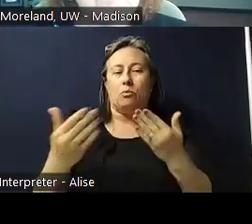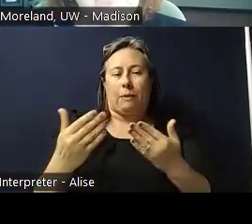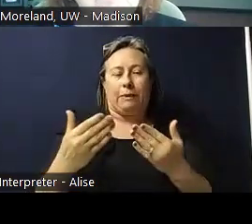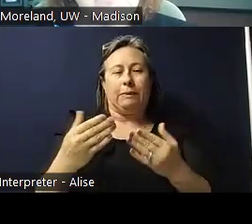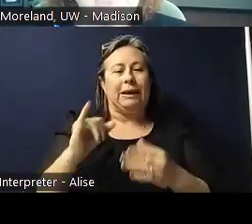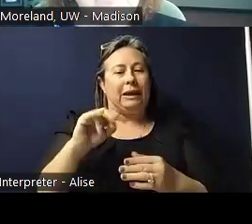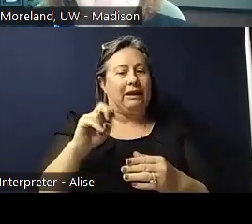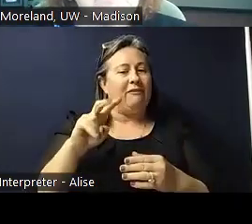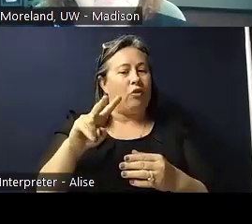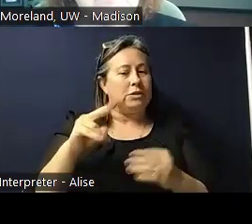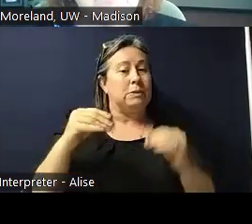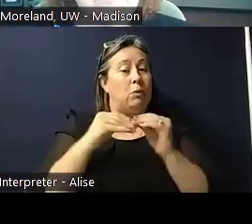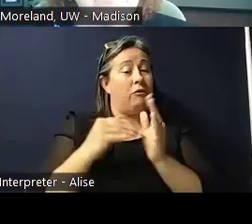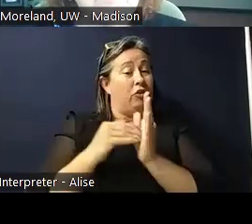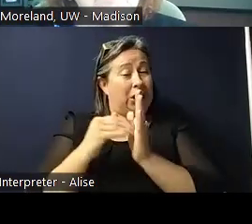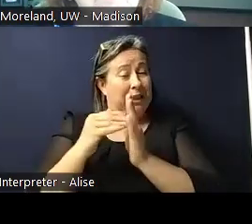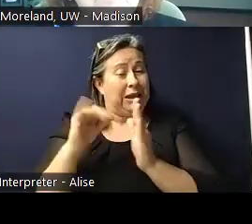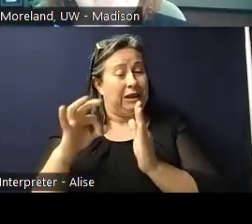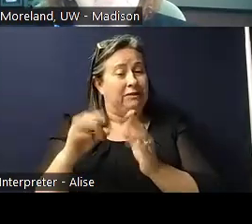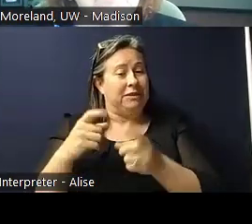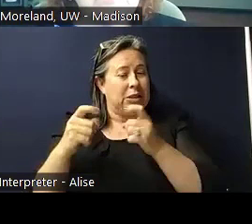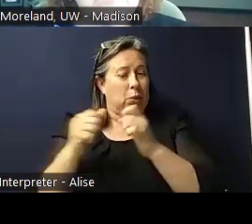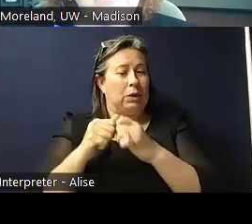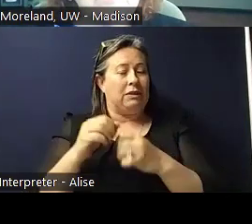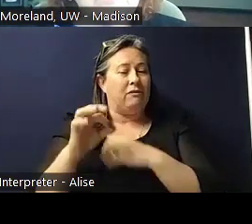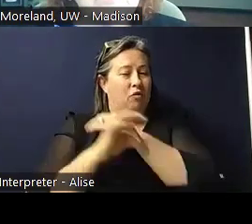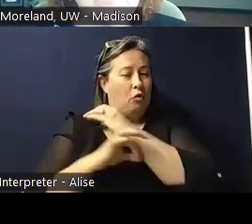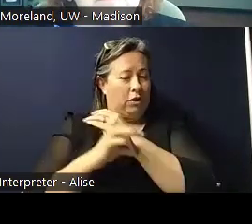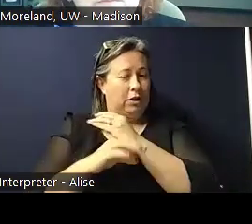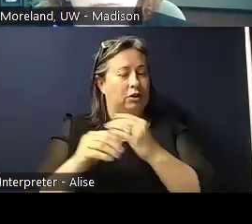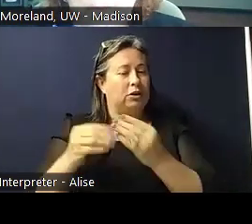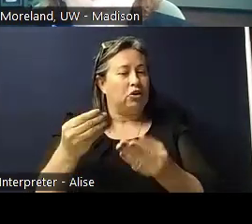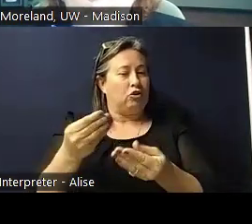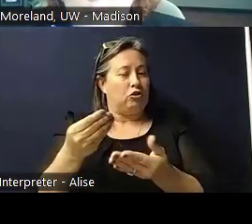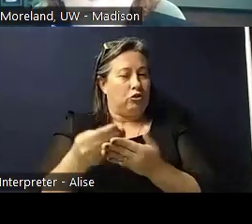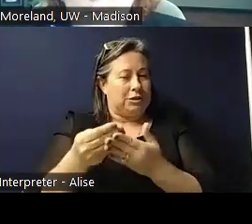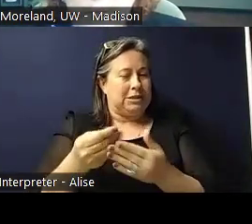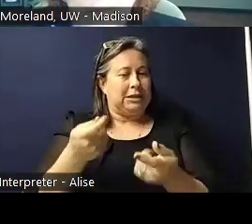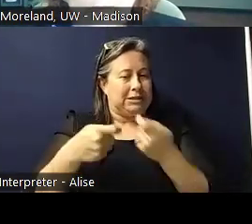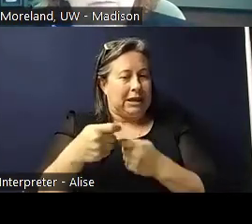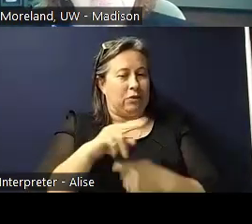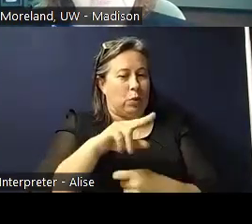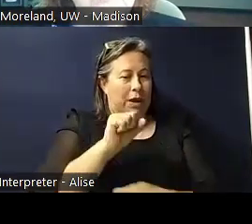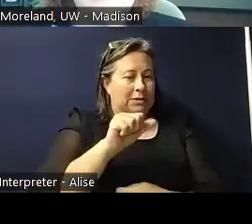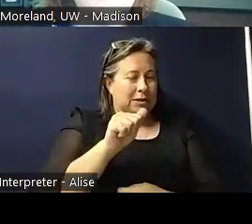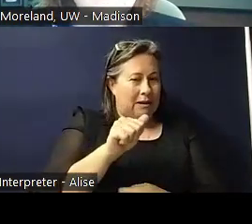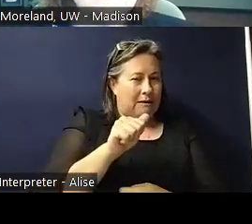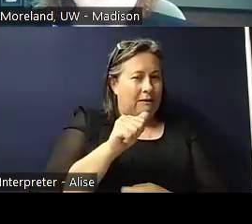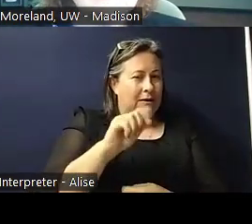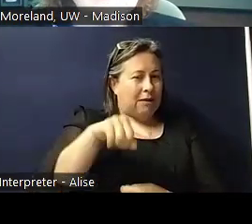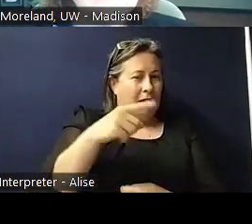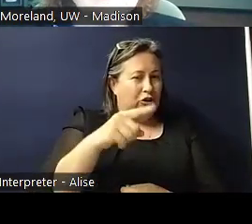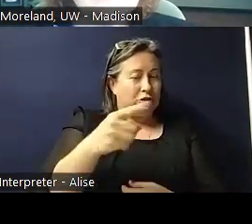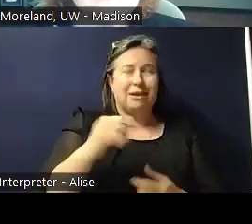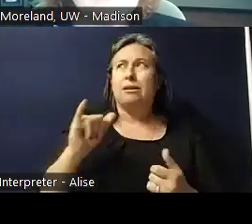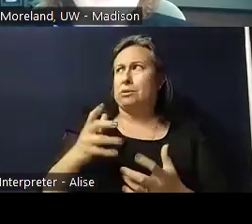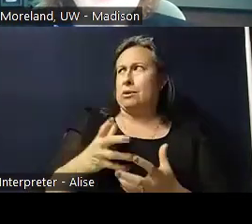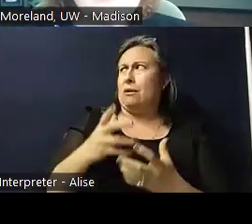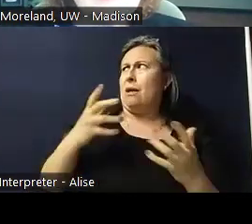if we're dealing with foreign currency and US dollars. Does ... That was a lot to talk through very quickly.